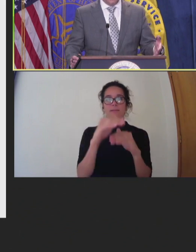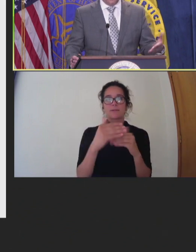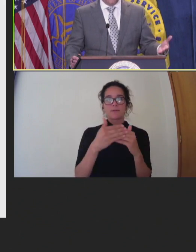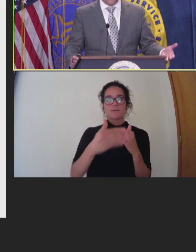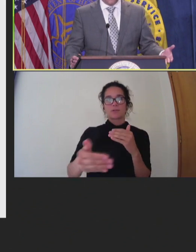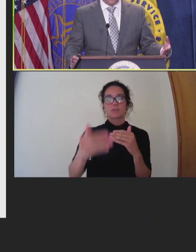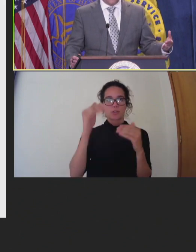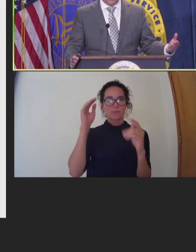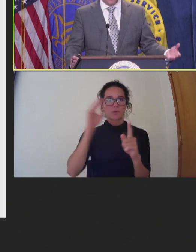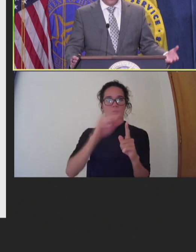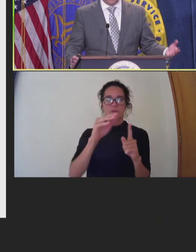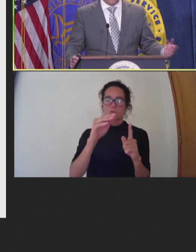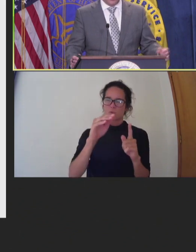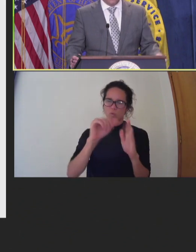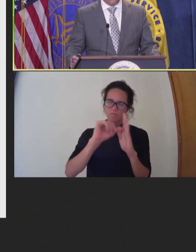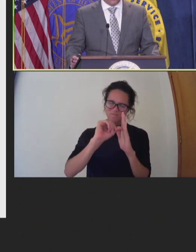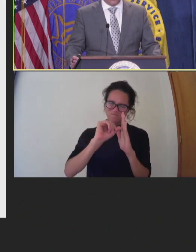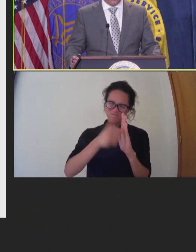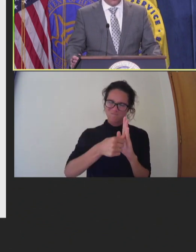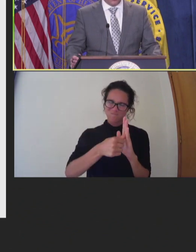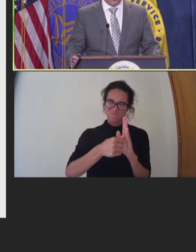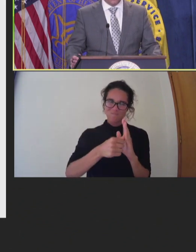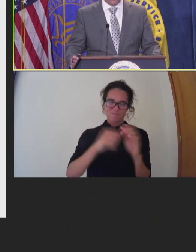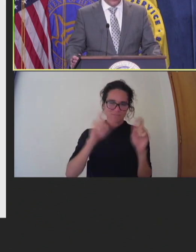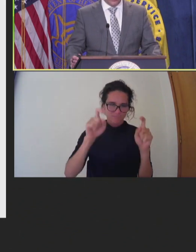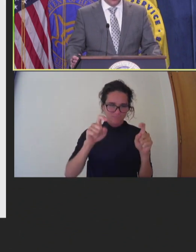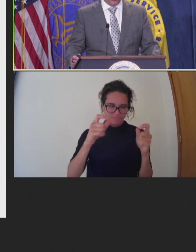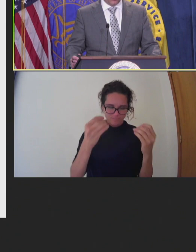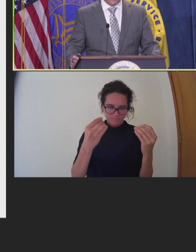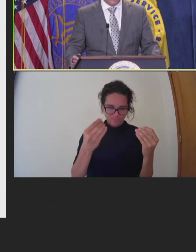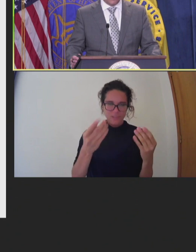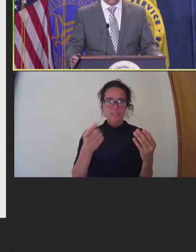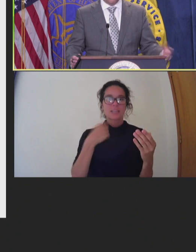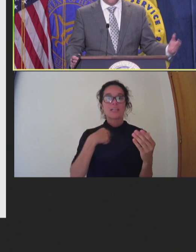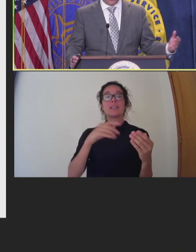emphasize enough that incident command structure is really important to this. You have to have all